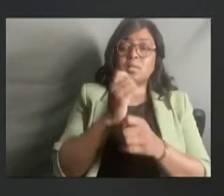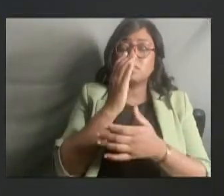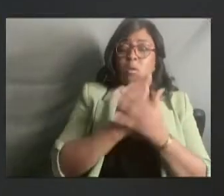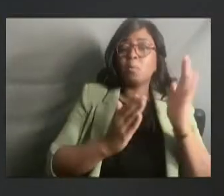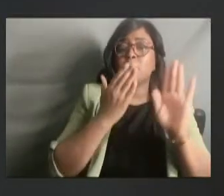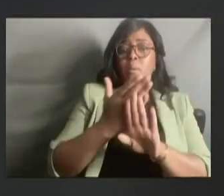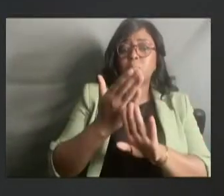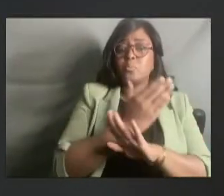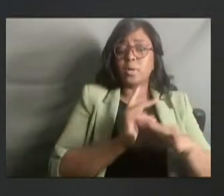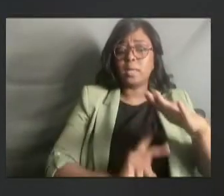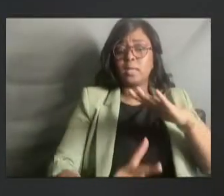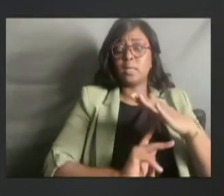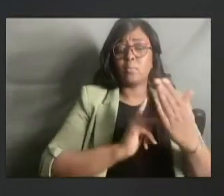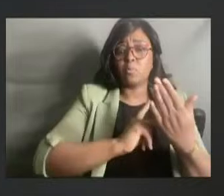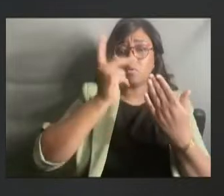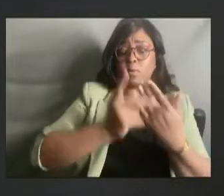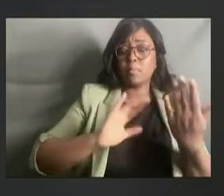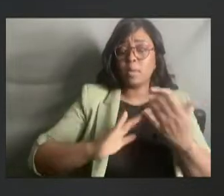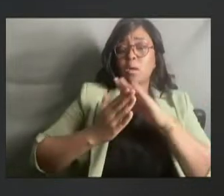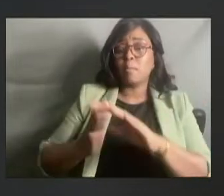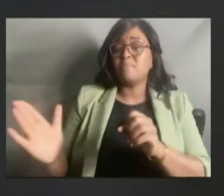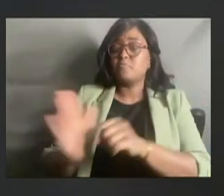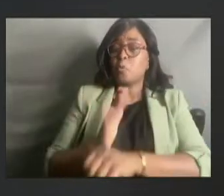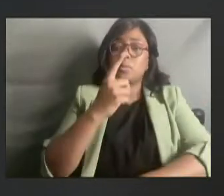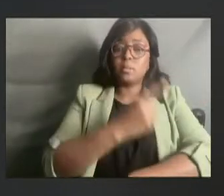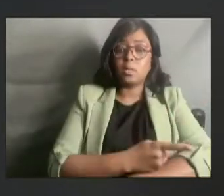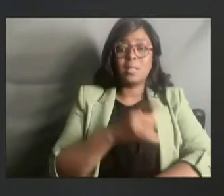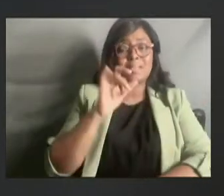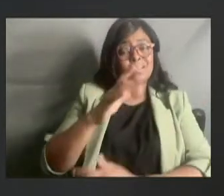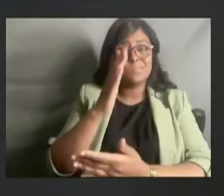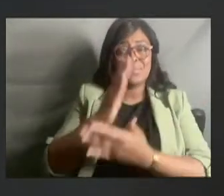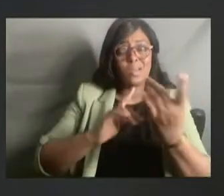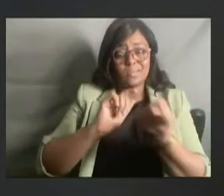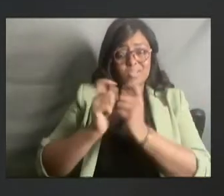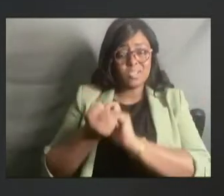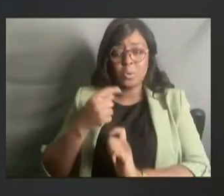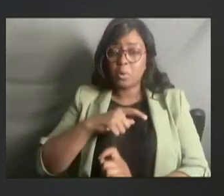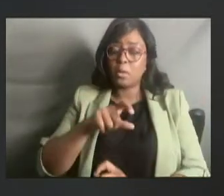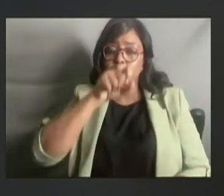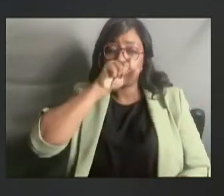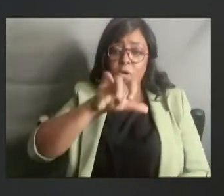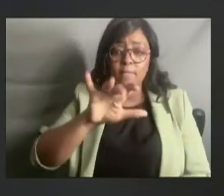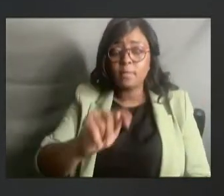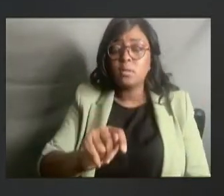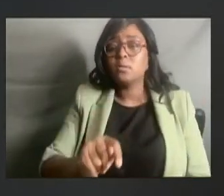it is our goal that we take some of our part day kindergarten program, our pre-K programs, and